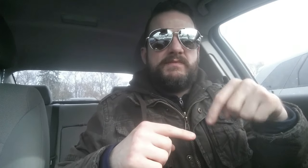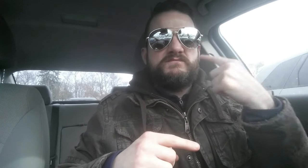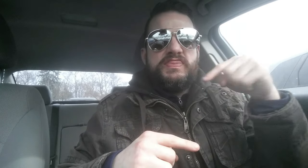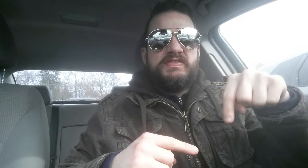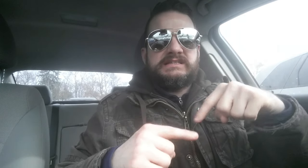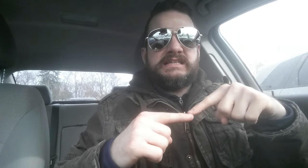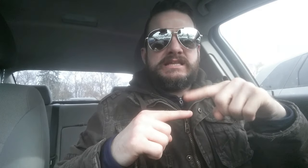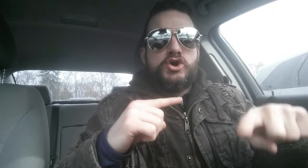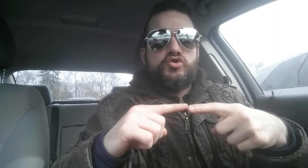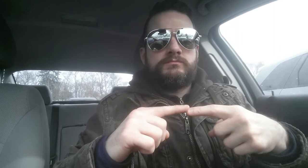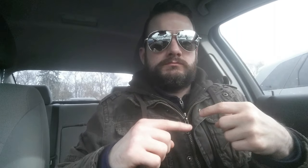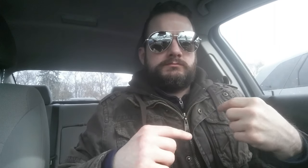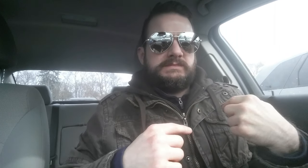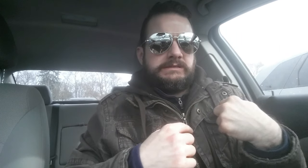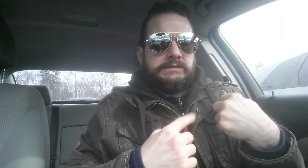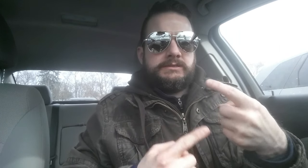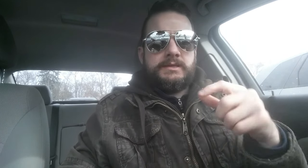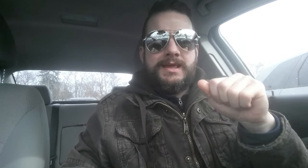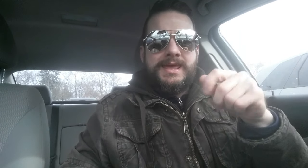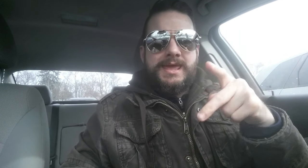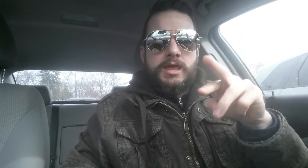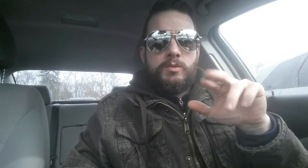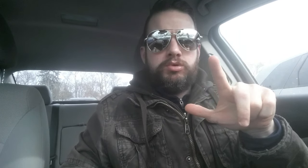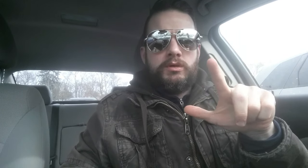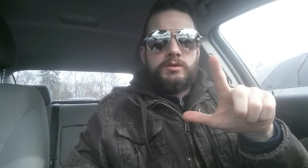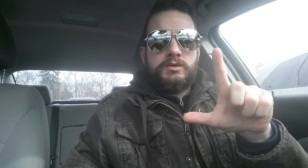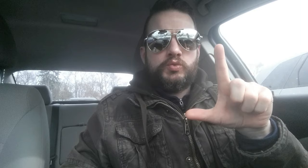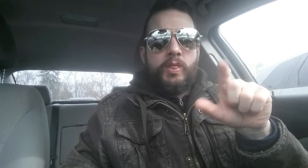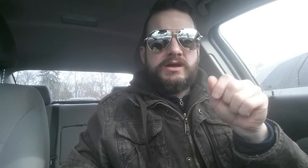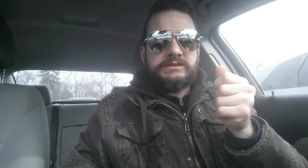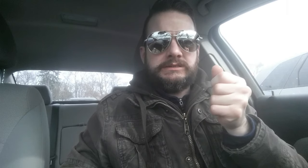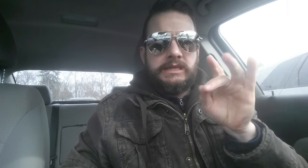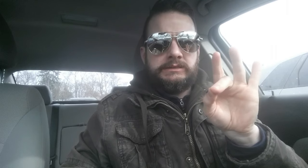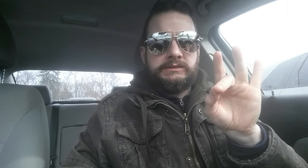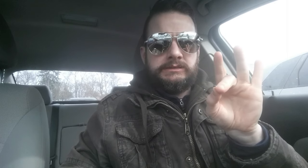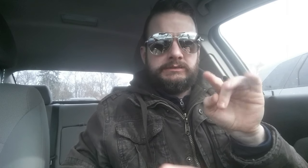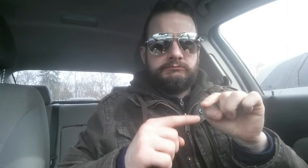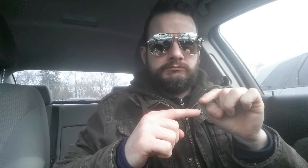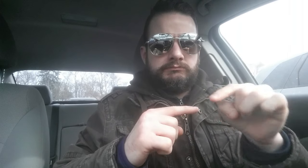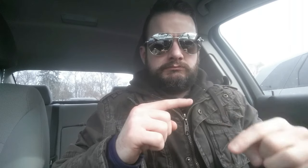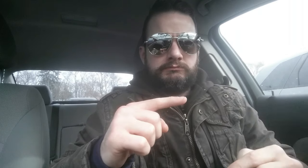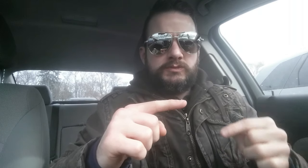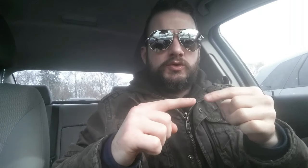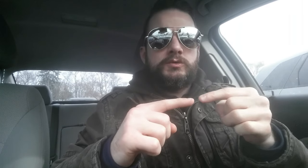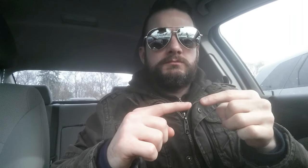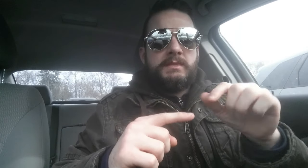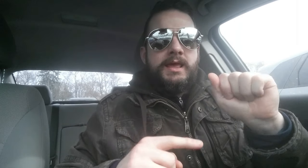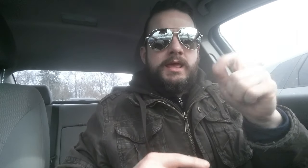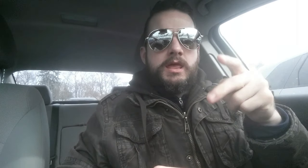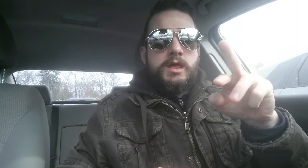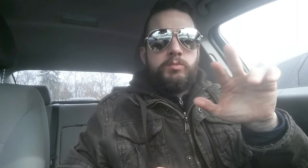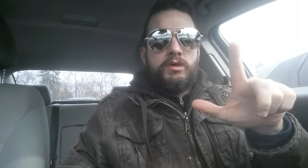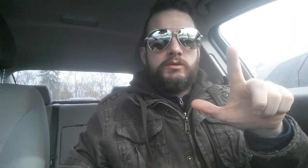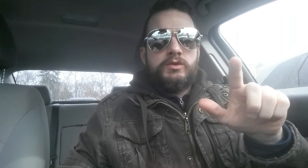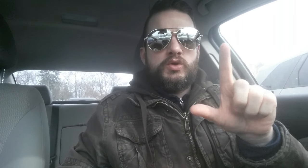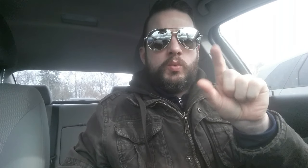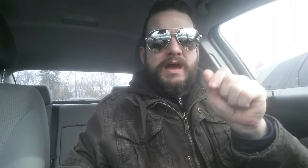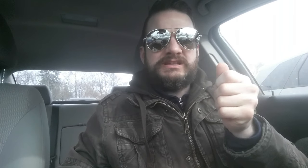for only this year round from April 2018 to April 2019.